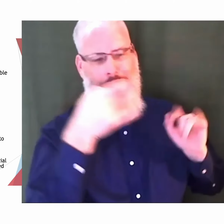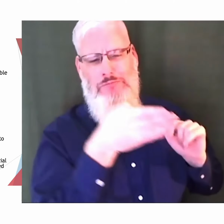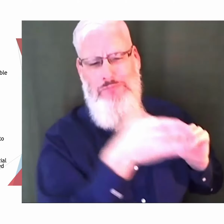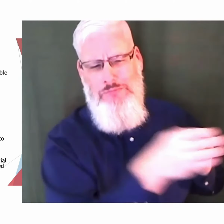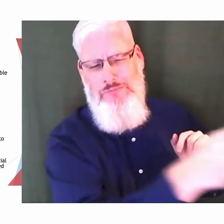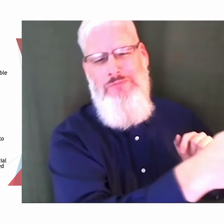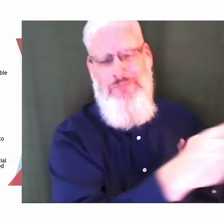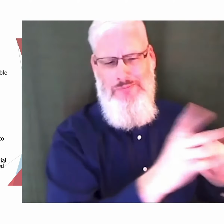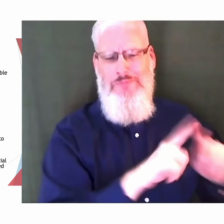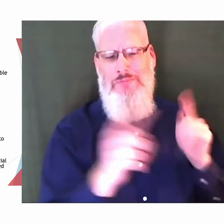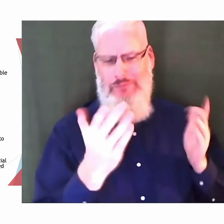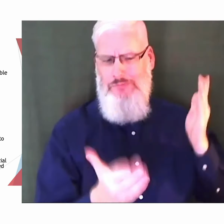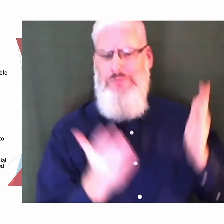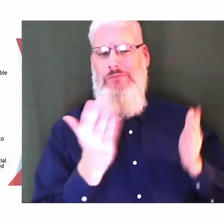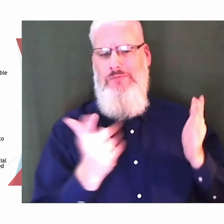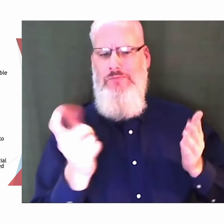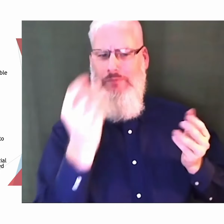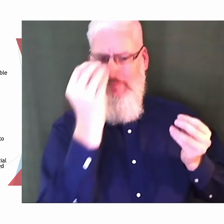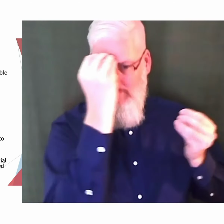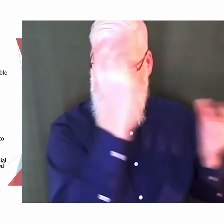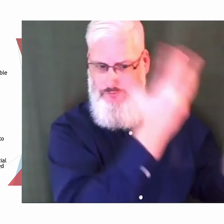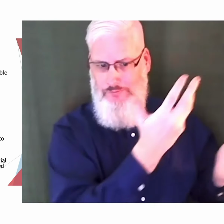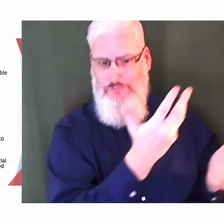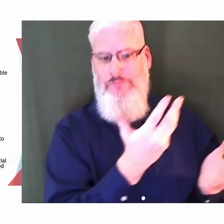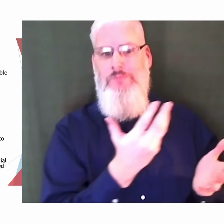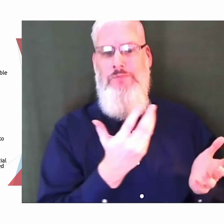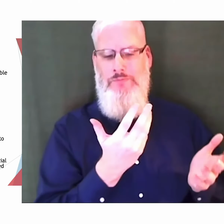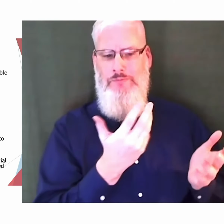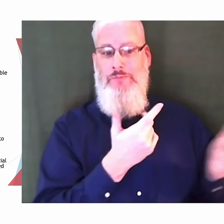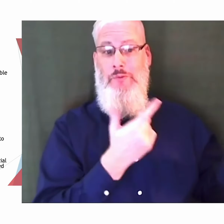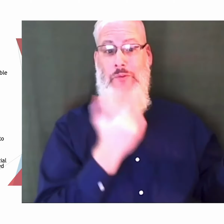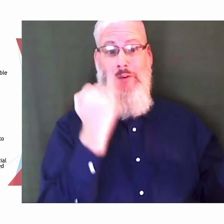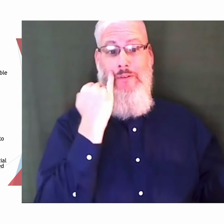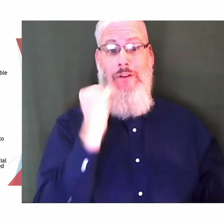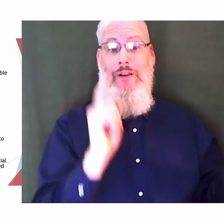with additional personal protective equipment to serve these voters.